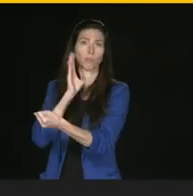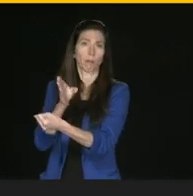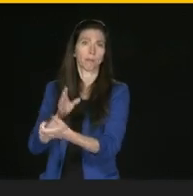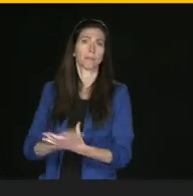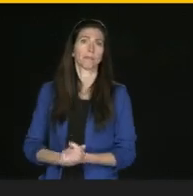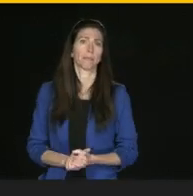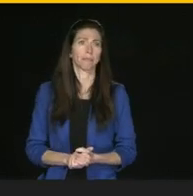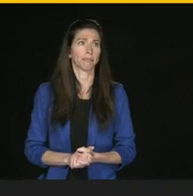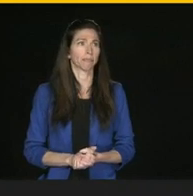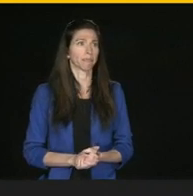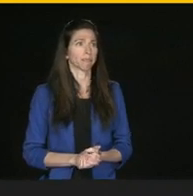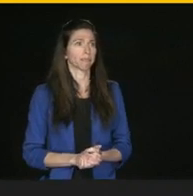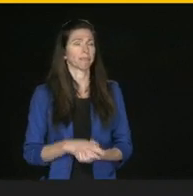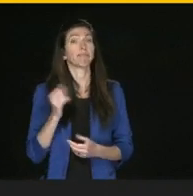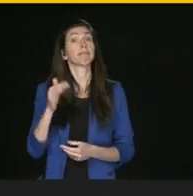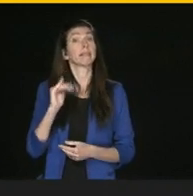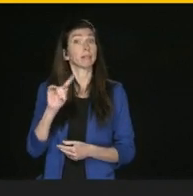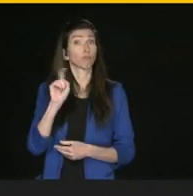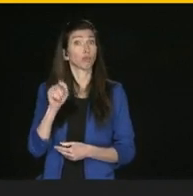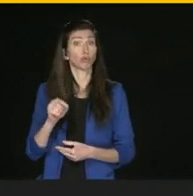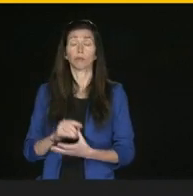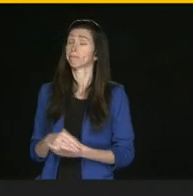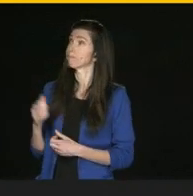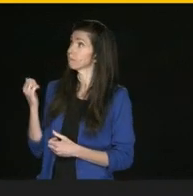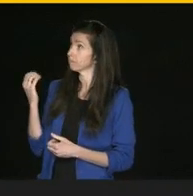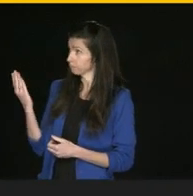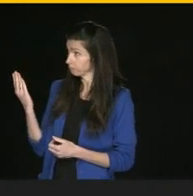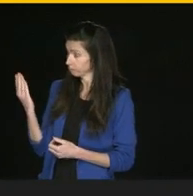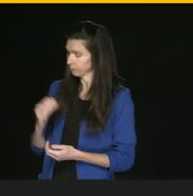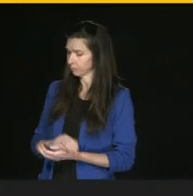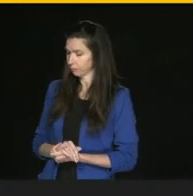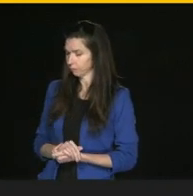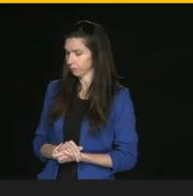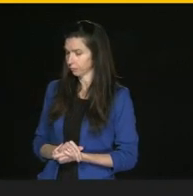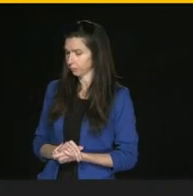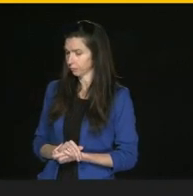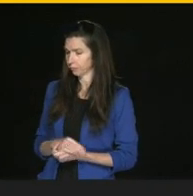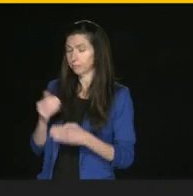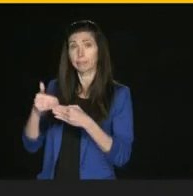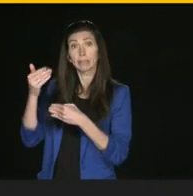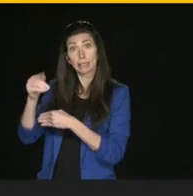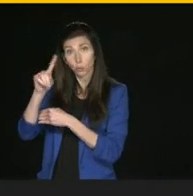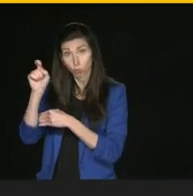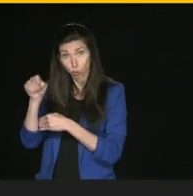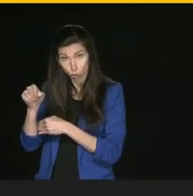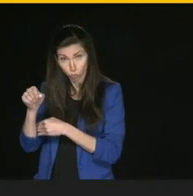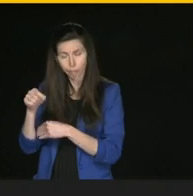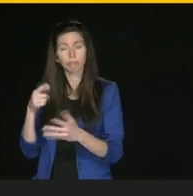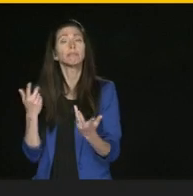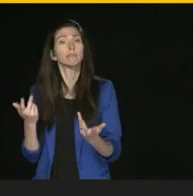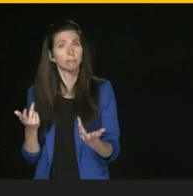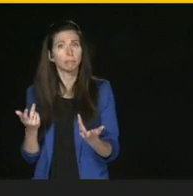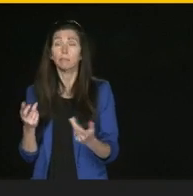NEXT QUESTION, OPERATOR?